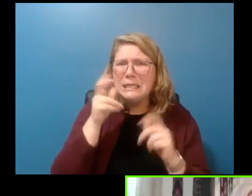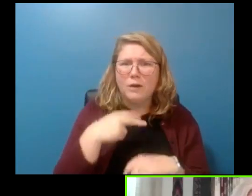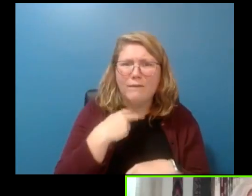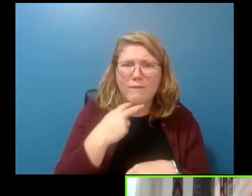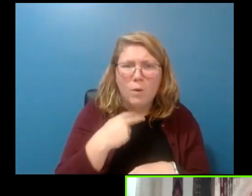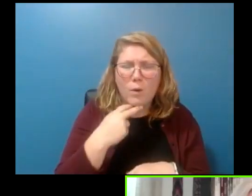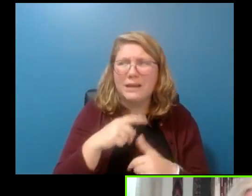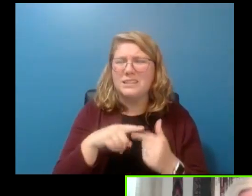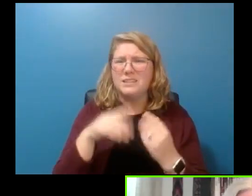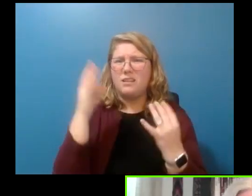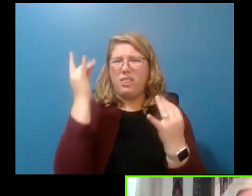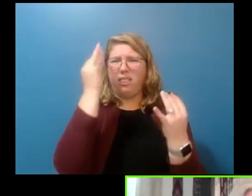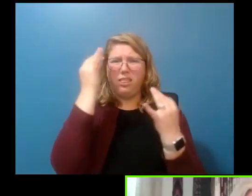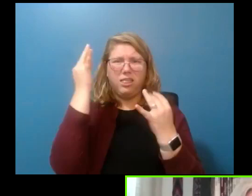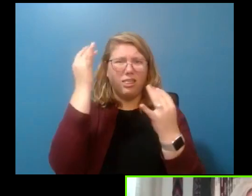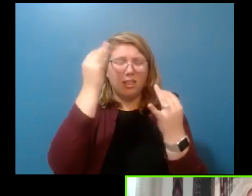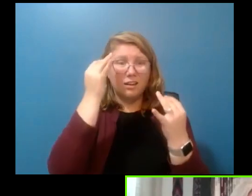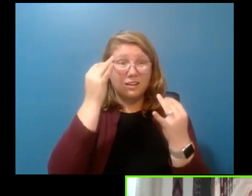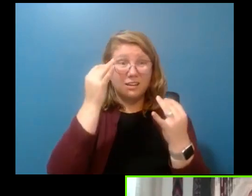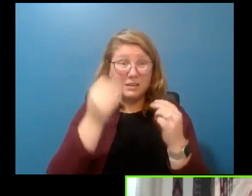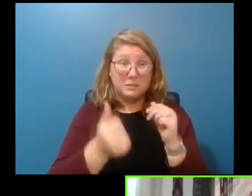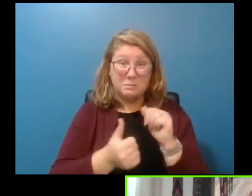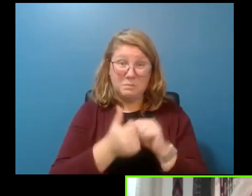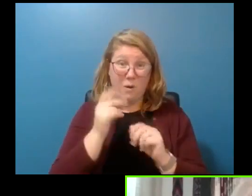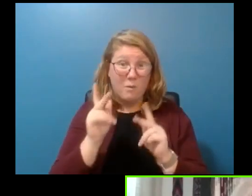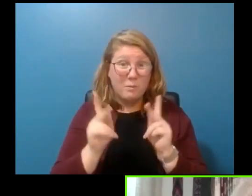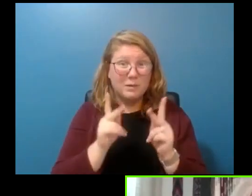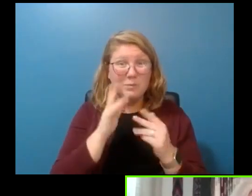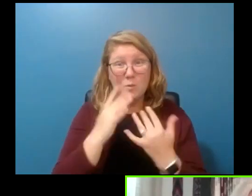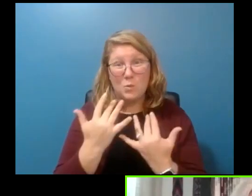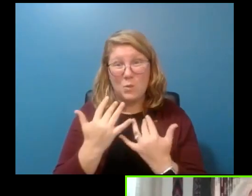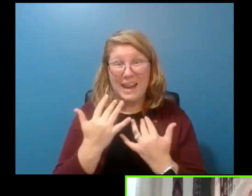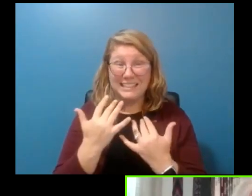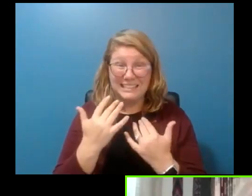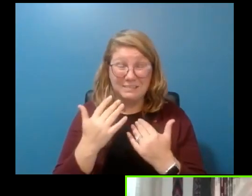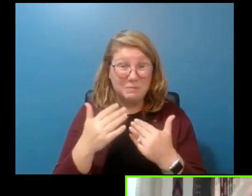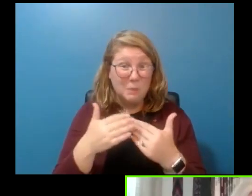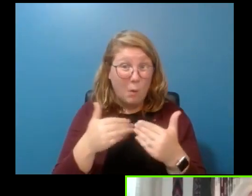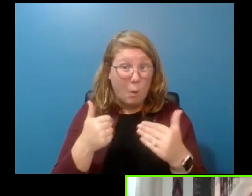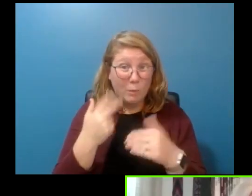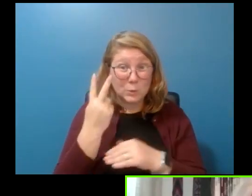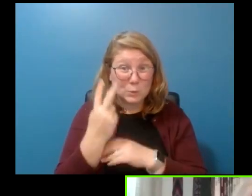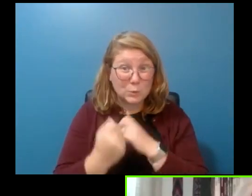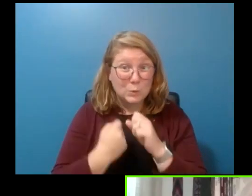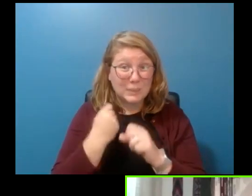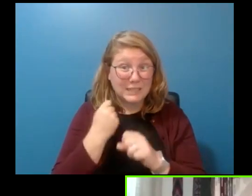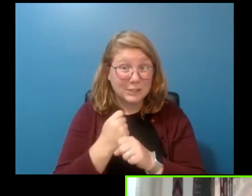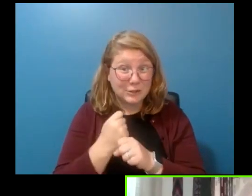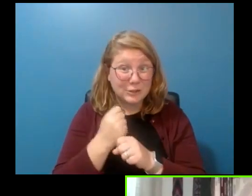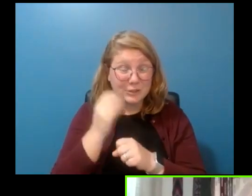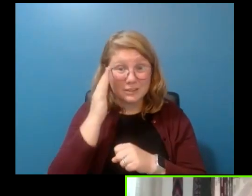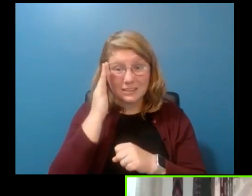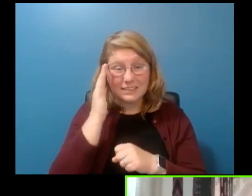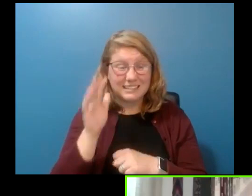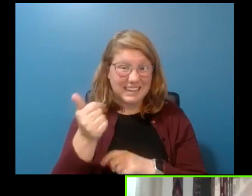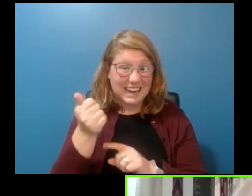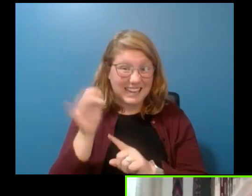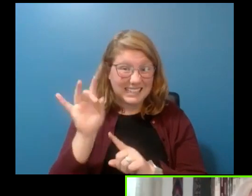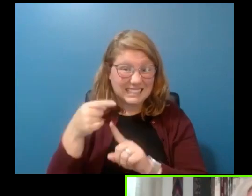illnessness. The most common is anxiety 80% of population followed by depression. And we know of others including polar